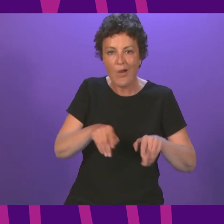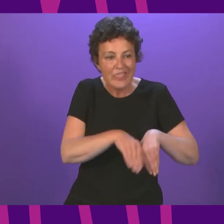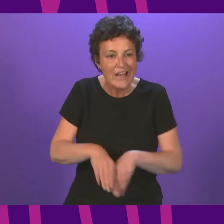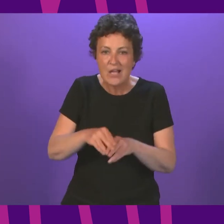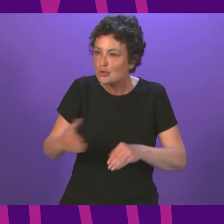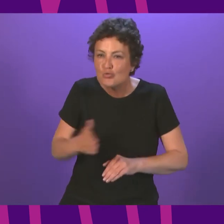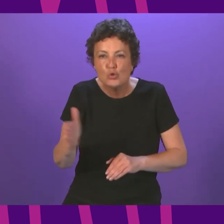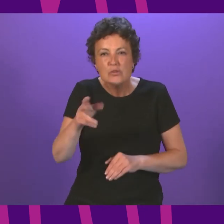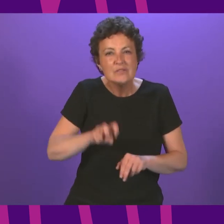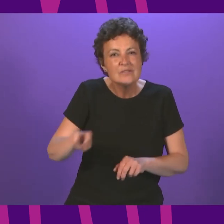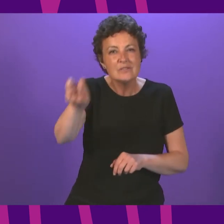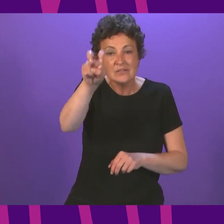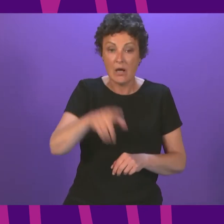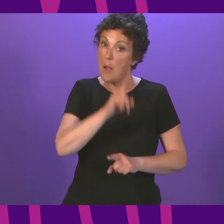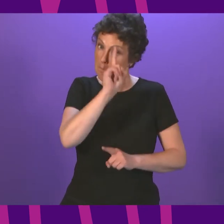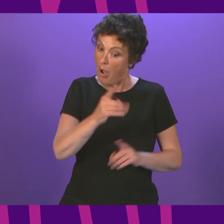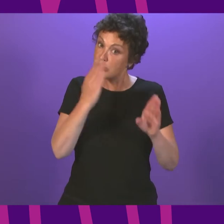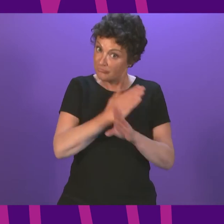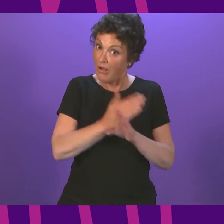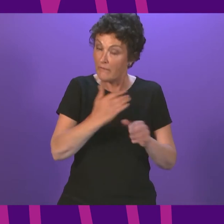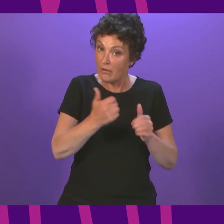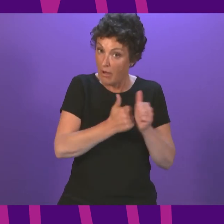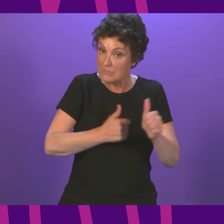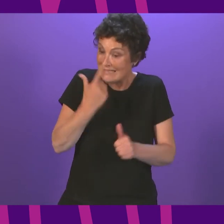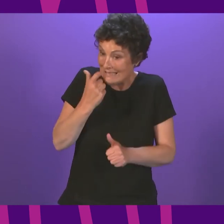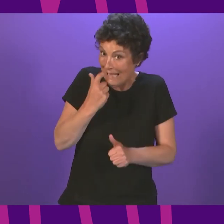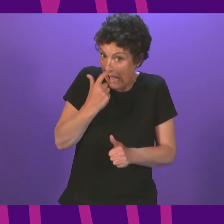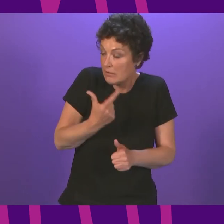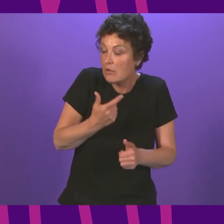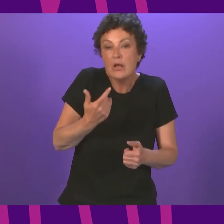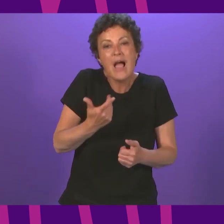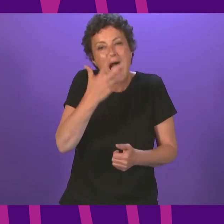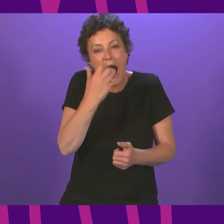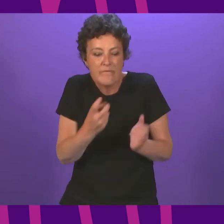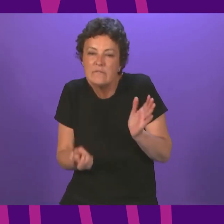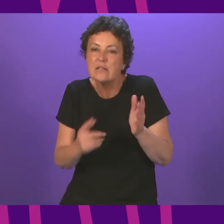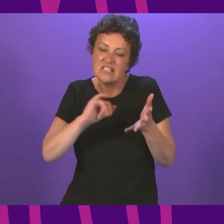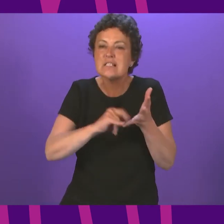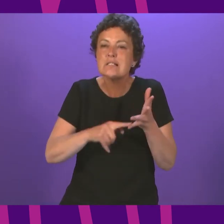may still be able to continue running services under a franchising system.